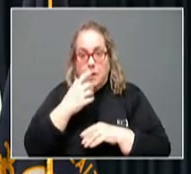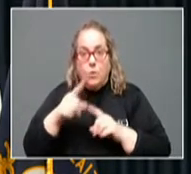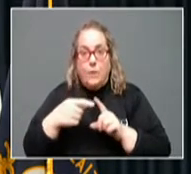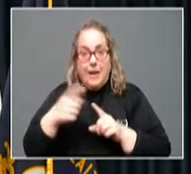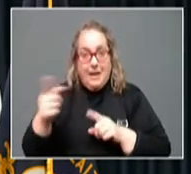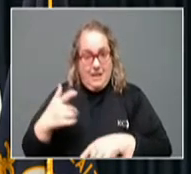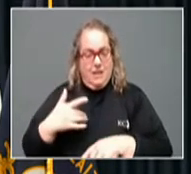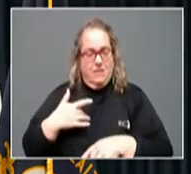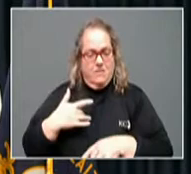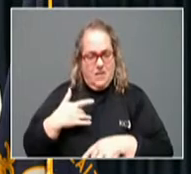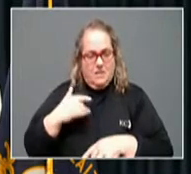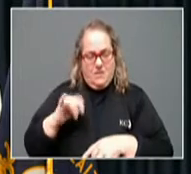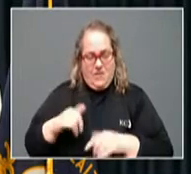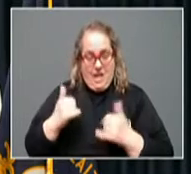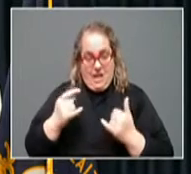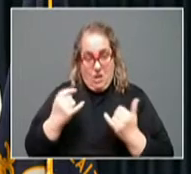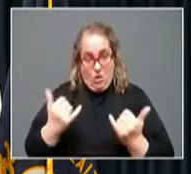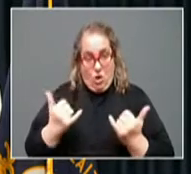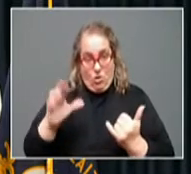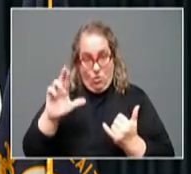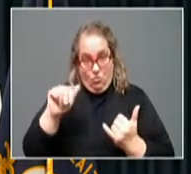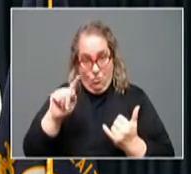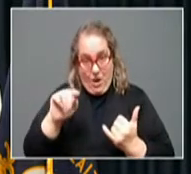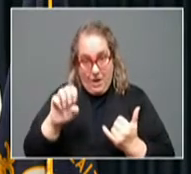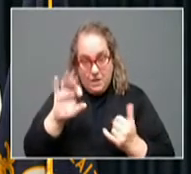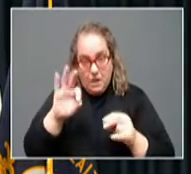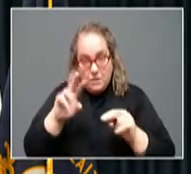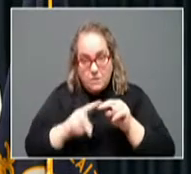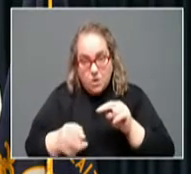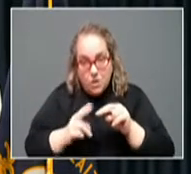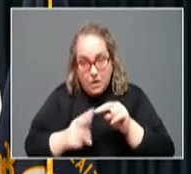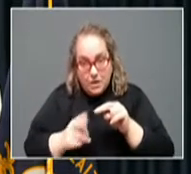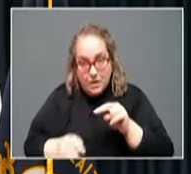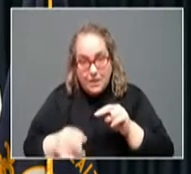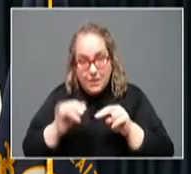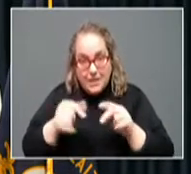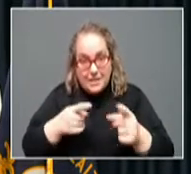current rate which you know is falling, the speed of it won't be as dramatic